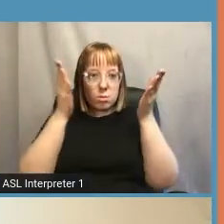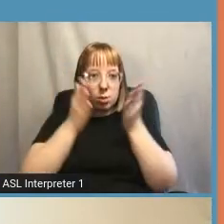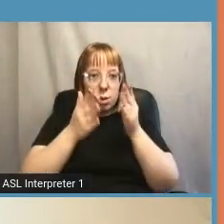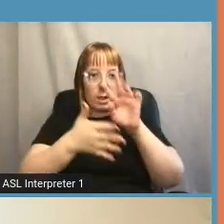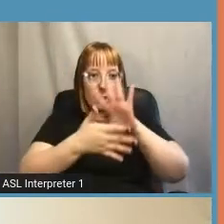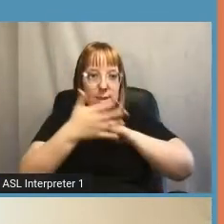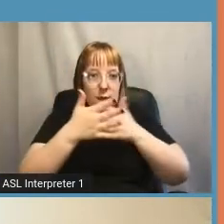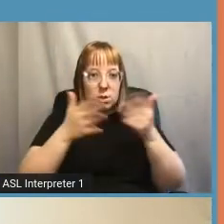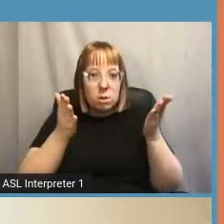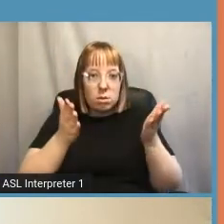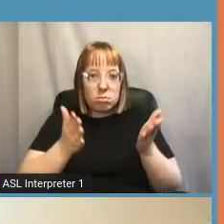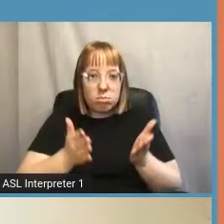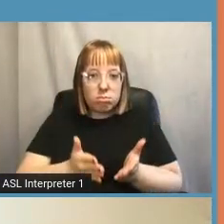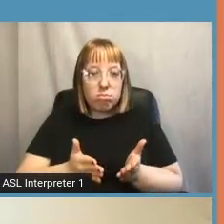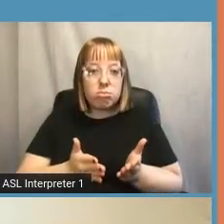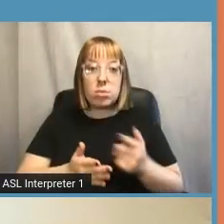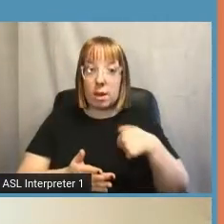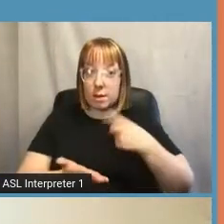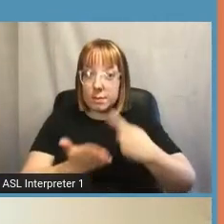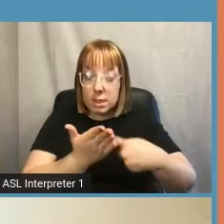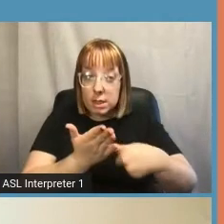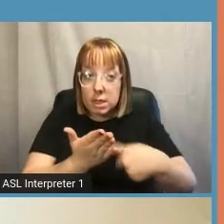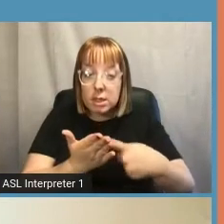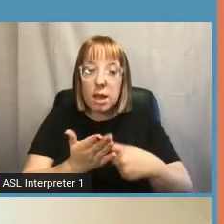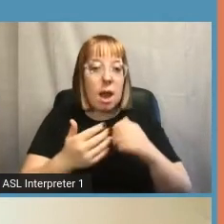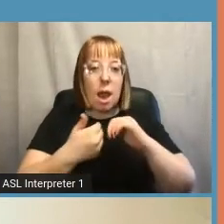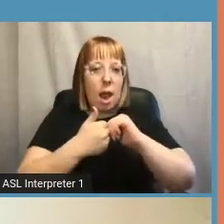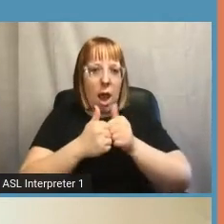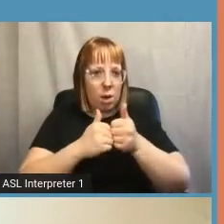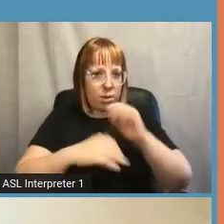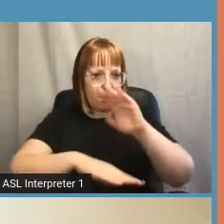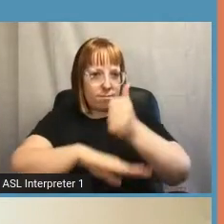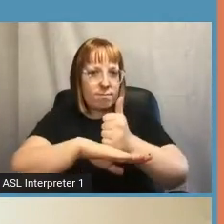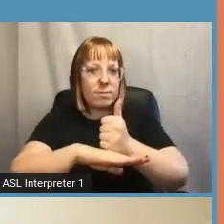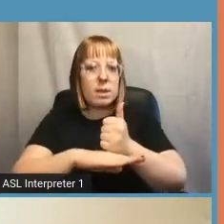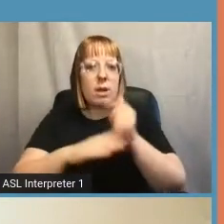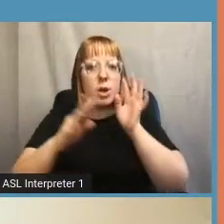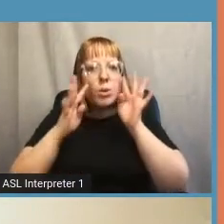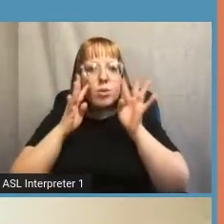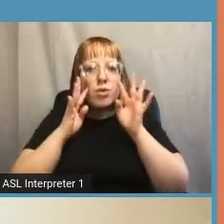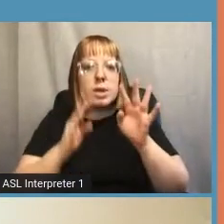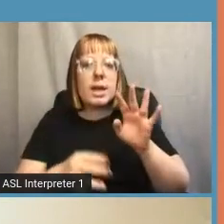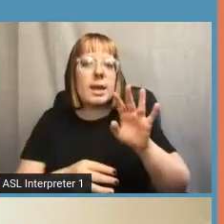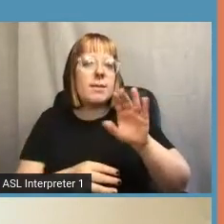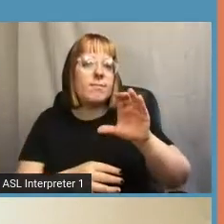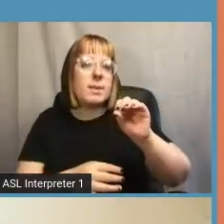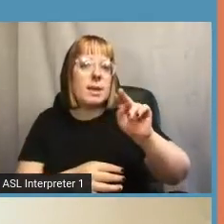about is how to create how to create an inventory with names titles and media types ensuring digital